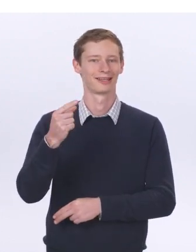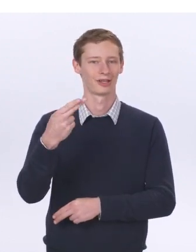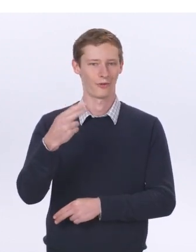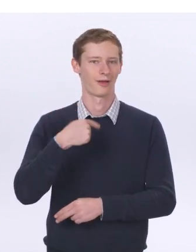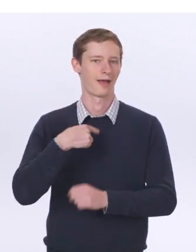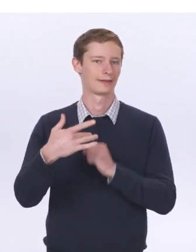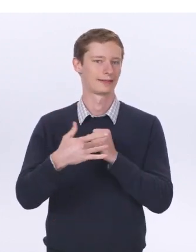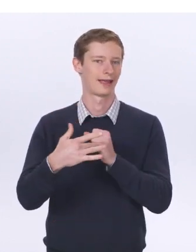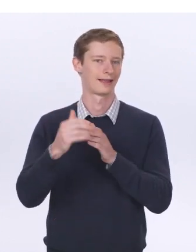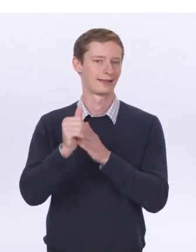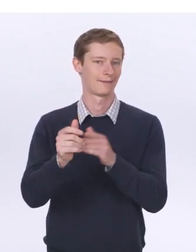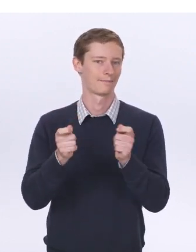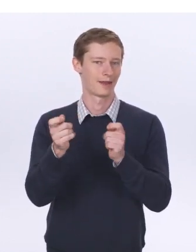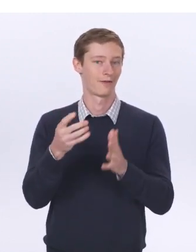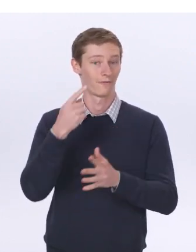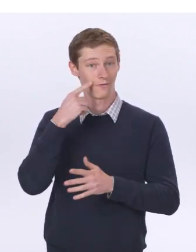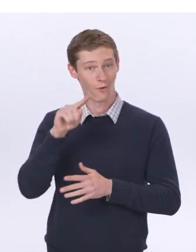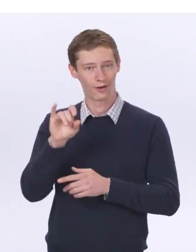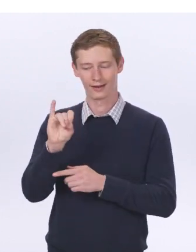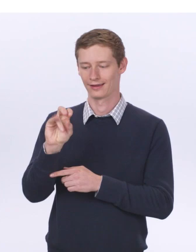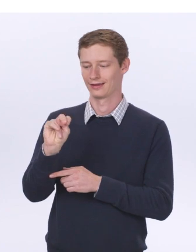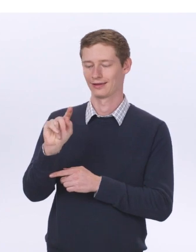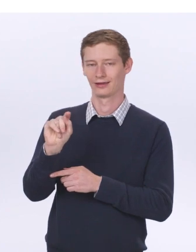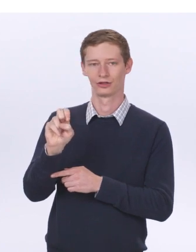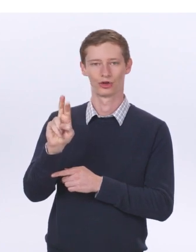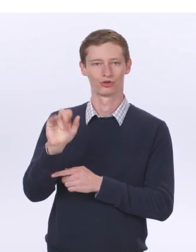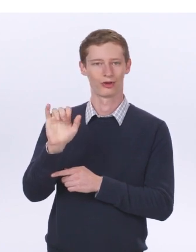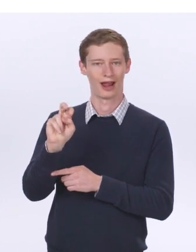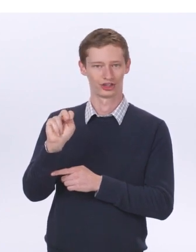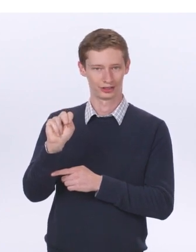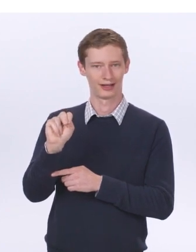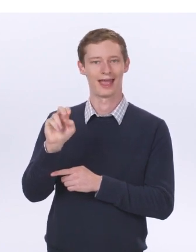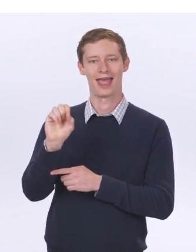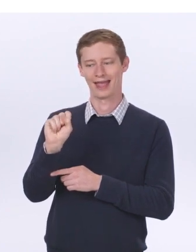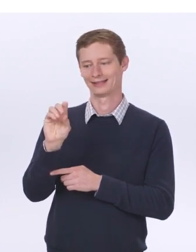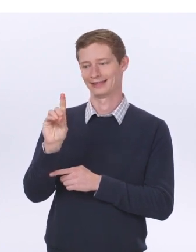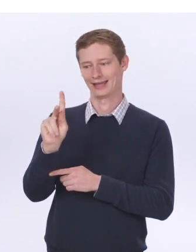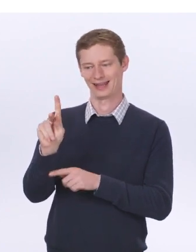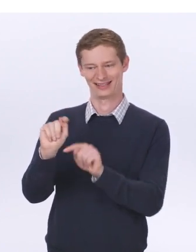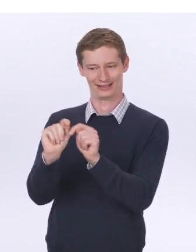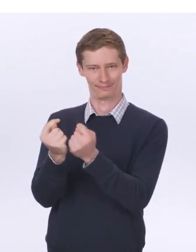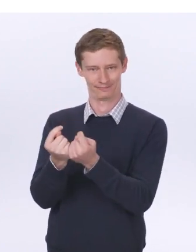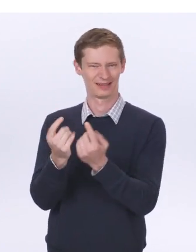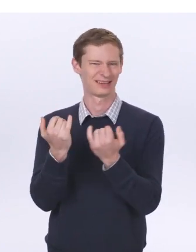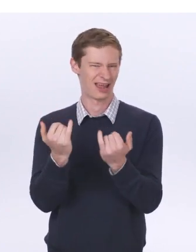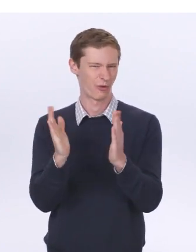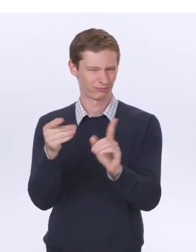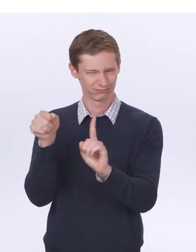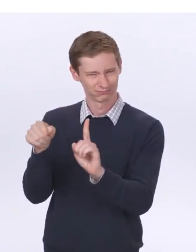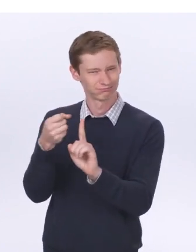Let’s spend the next few minutes talking about the Interaction SDK and why it might be a great fit for your next project.